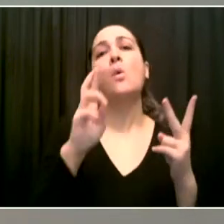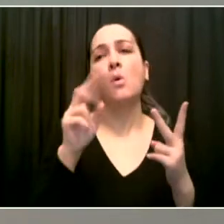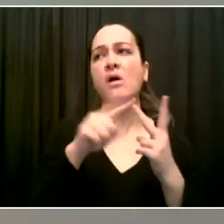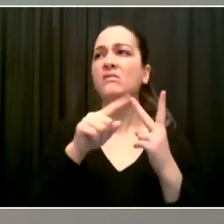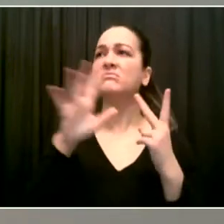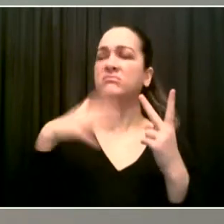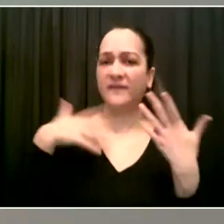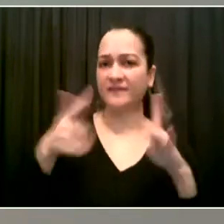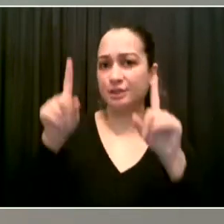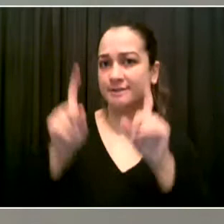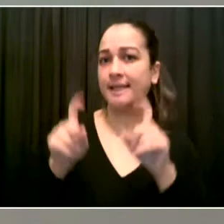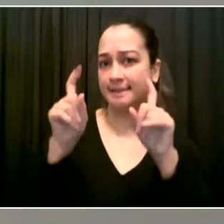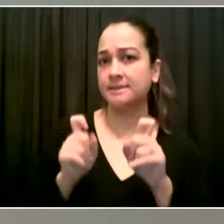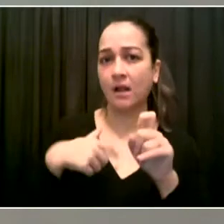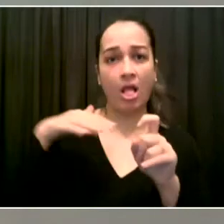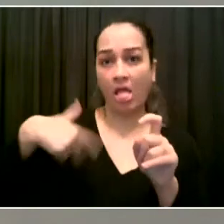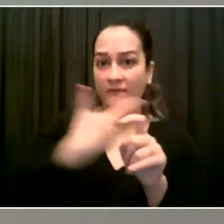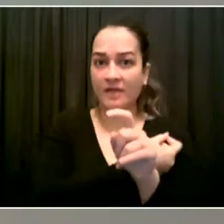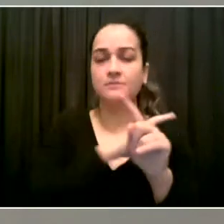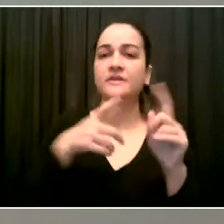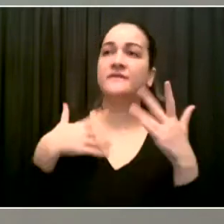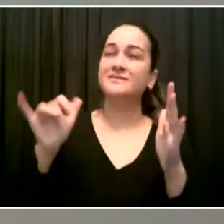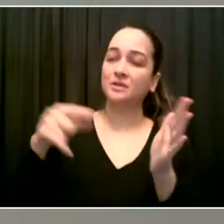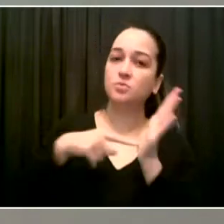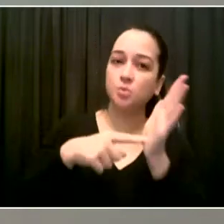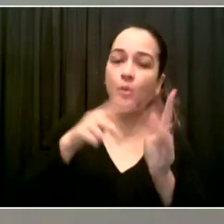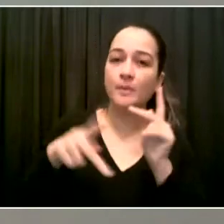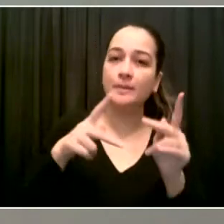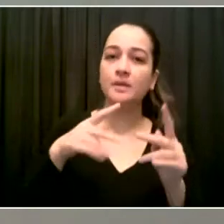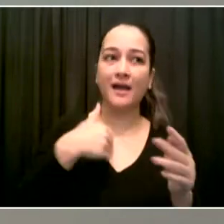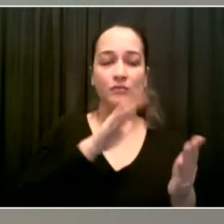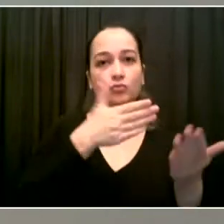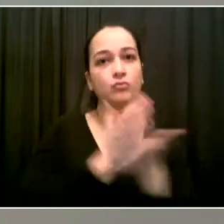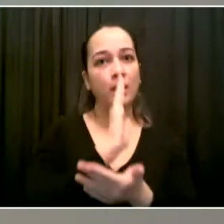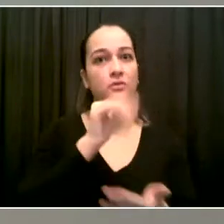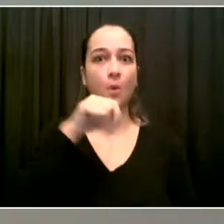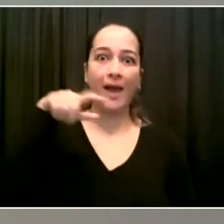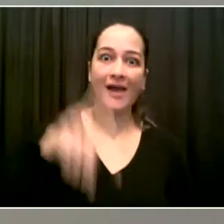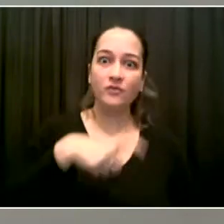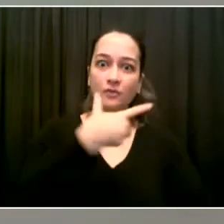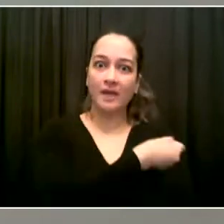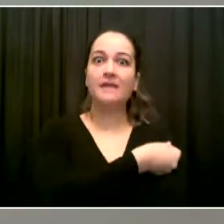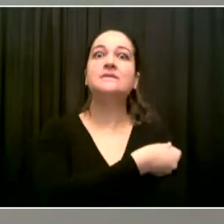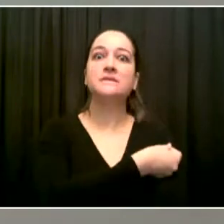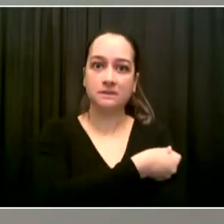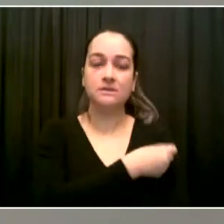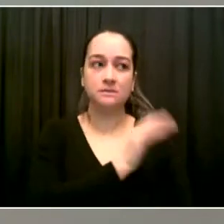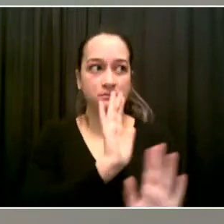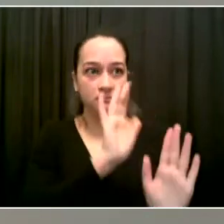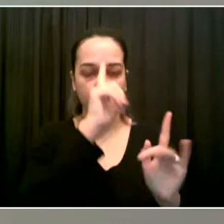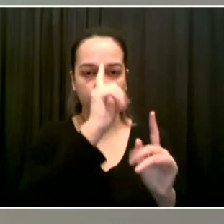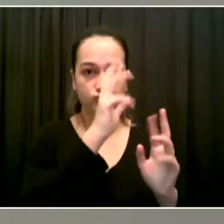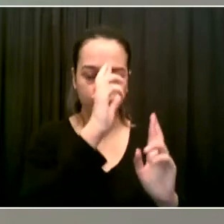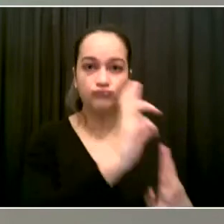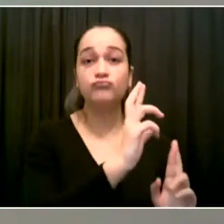OF A NEGATIVE TEST. I THINK AS NEW YORK STATE PAPLICATION HAS A TREMENDOUS NUMBER OF OPPORTUNITIES IN